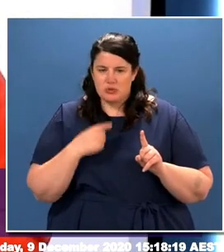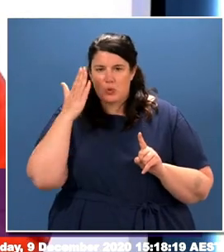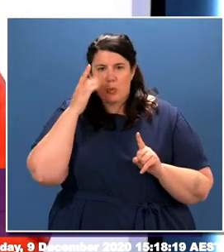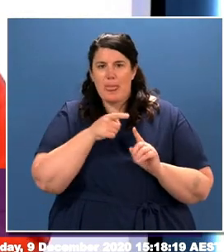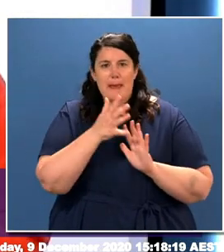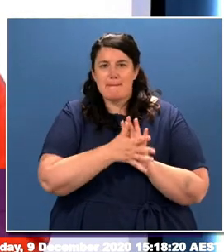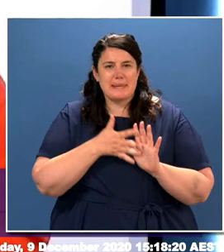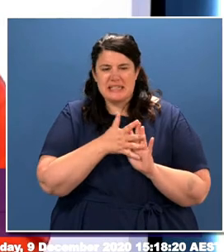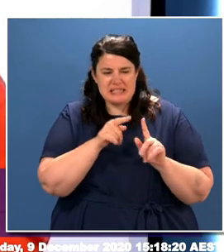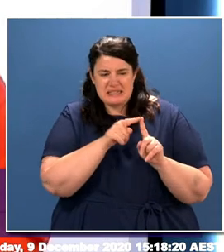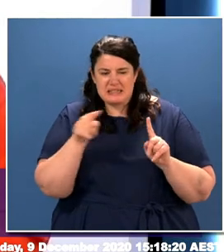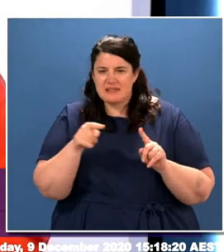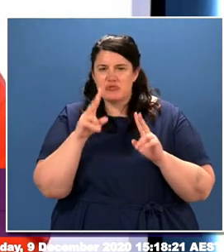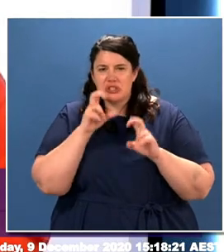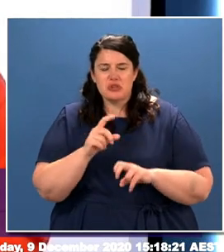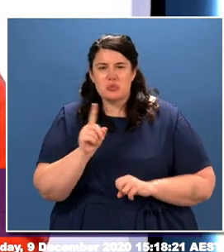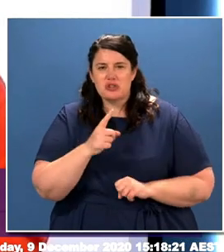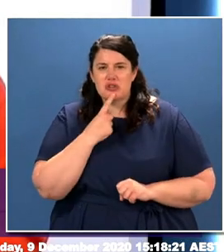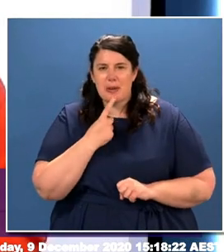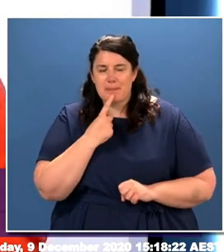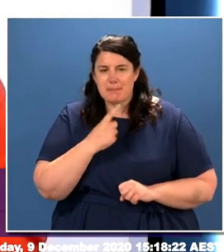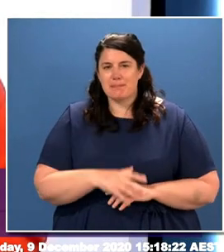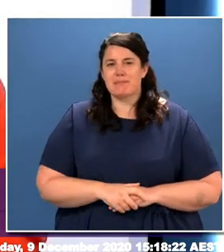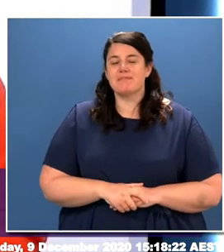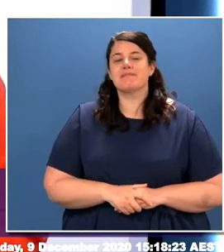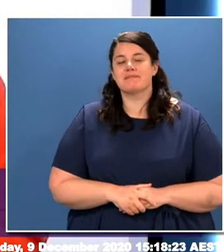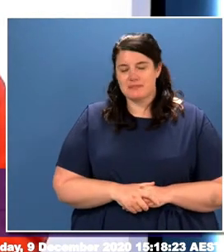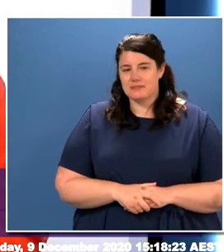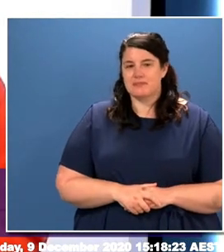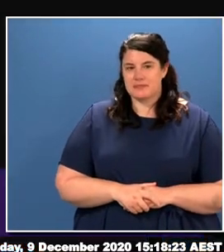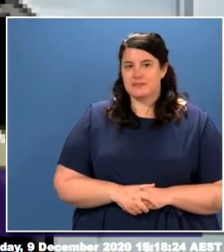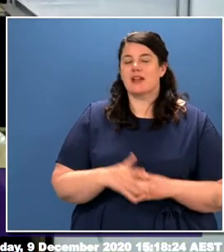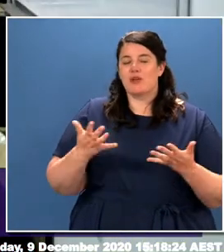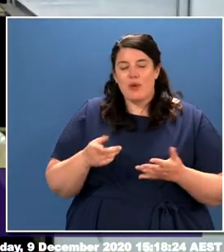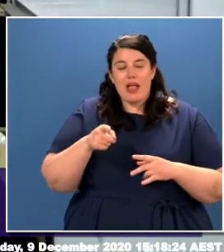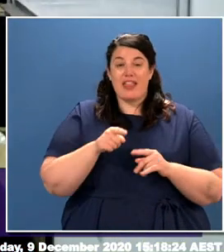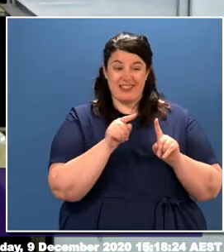Look, it just means it's people's, it's a deep sort of